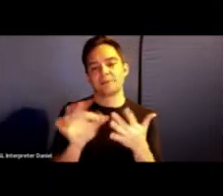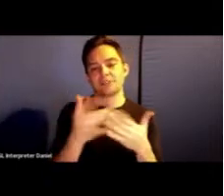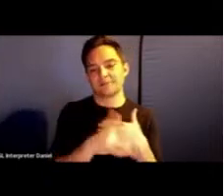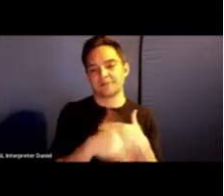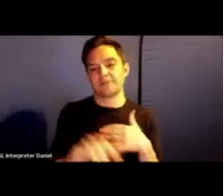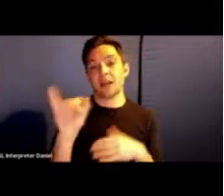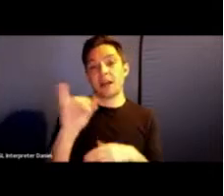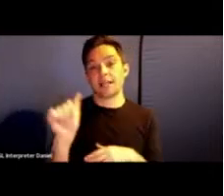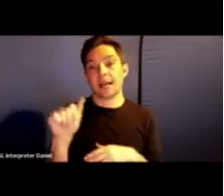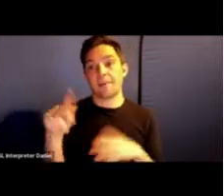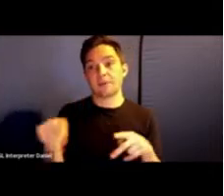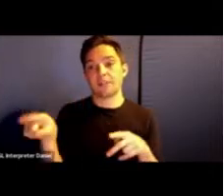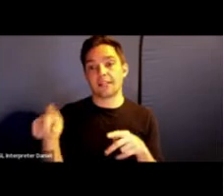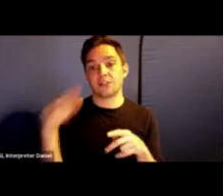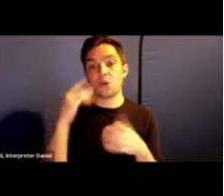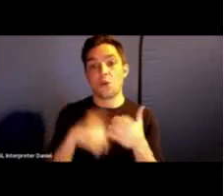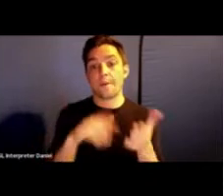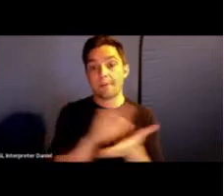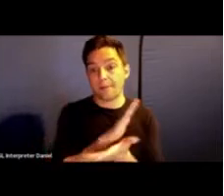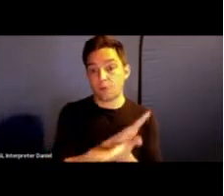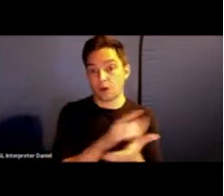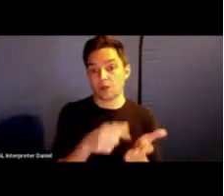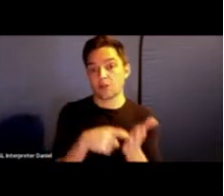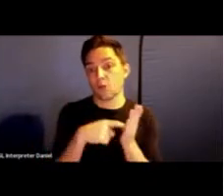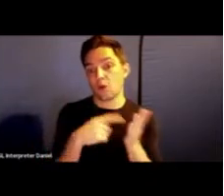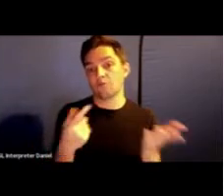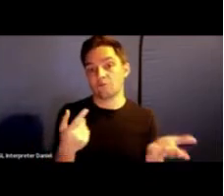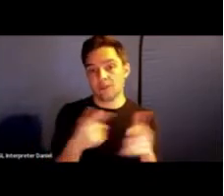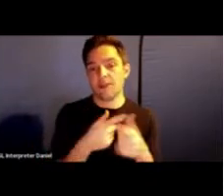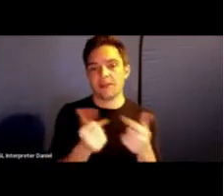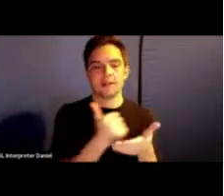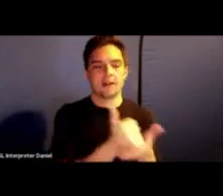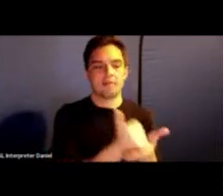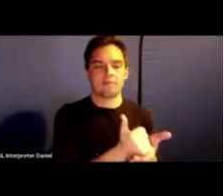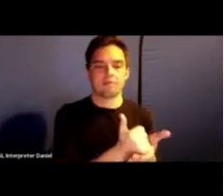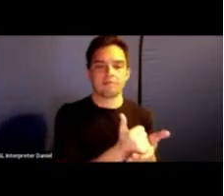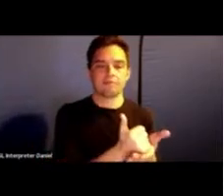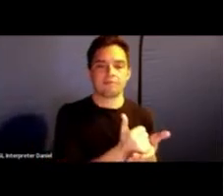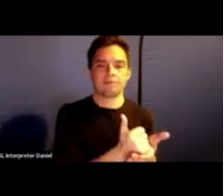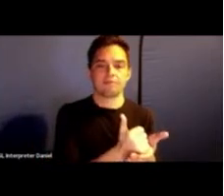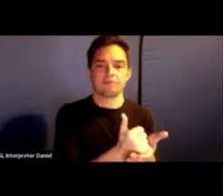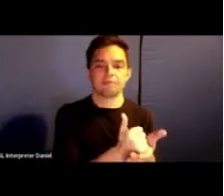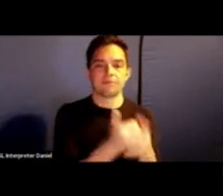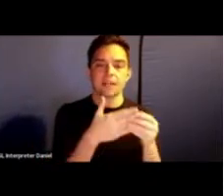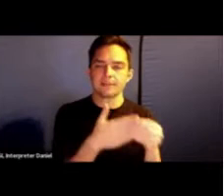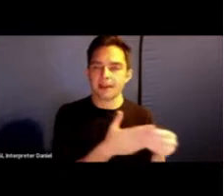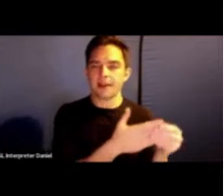person knows what paperwork is, is needed so that they can help you know that person and guide and get through it so that